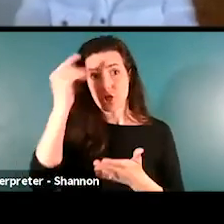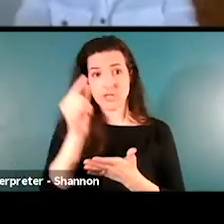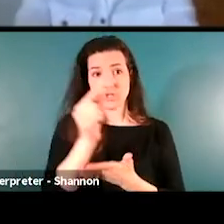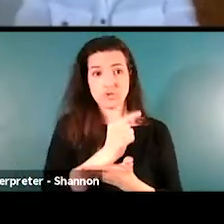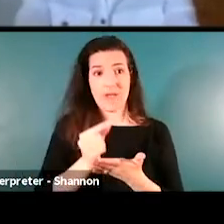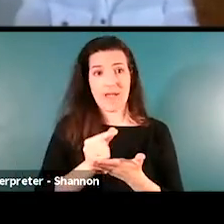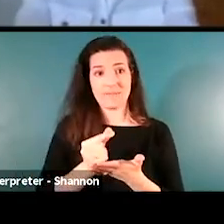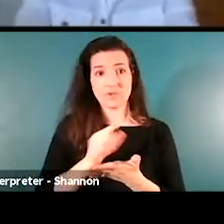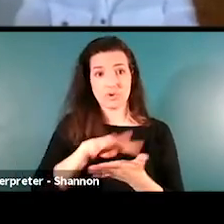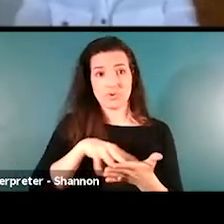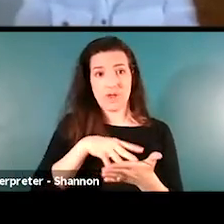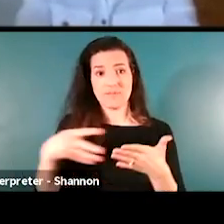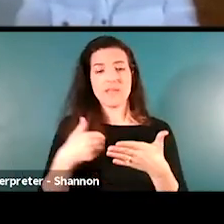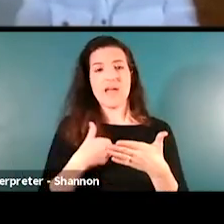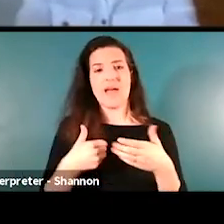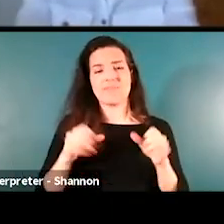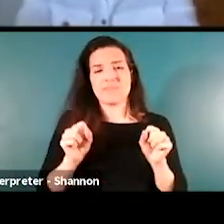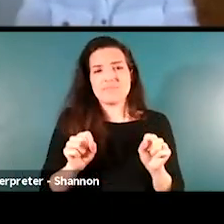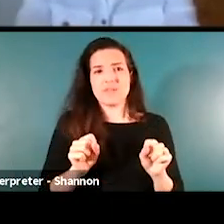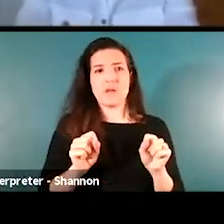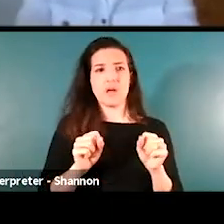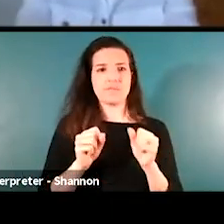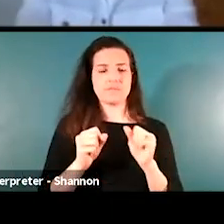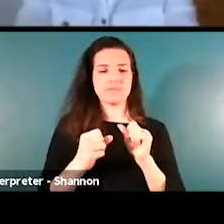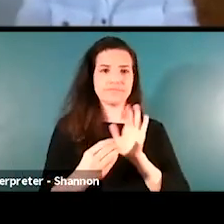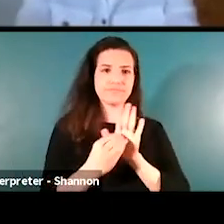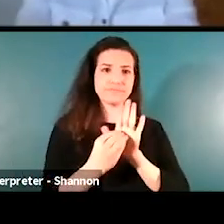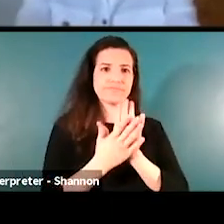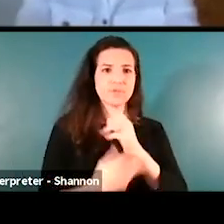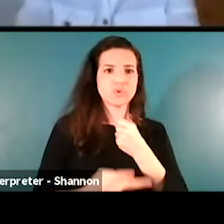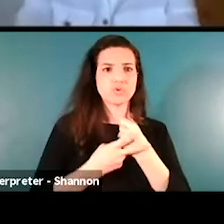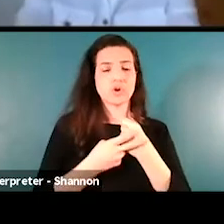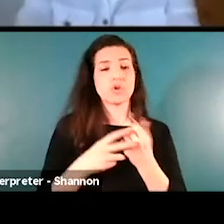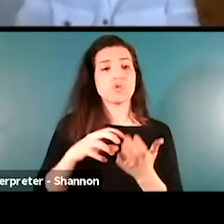of storing rich structural information. That is why they are preferably used